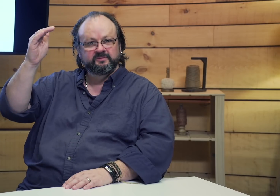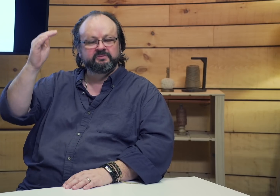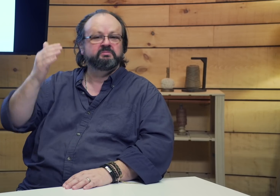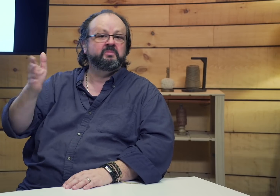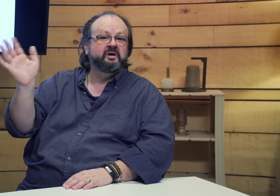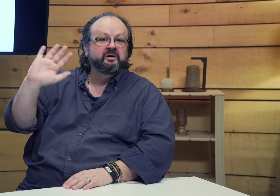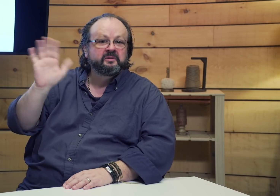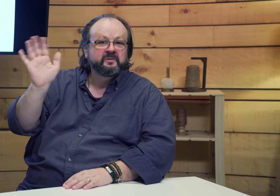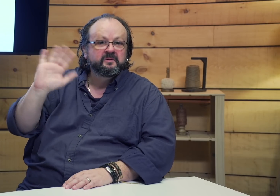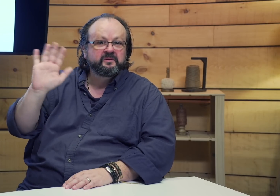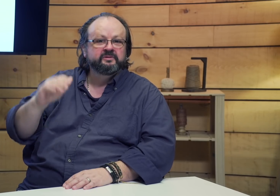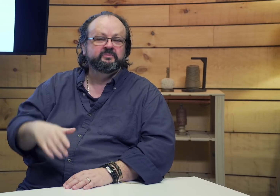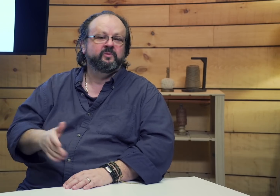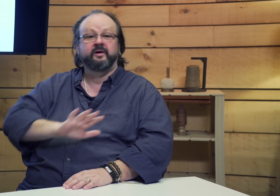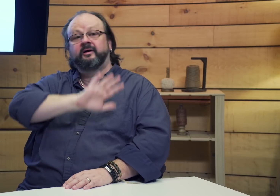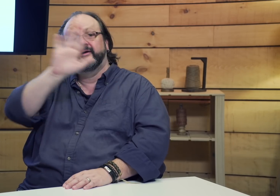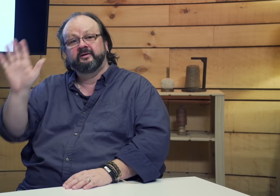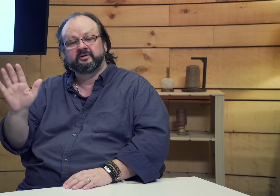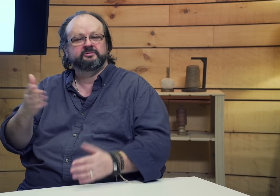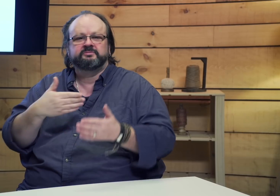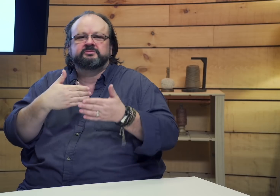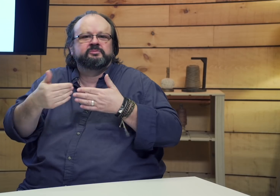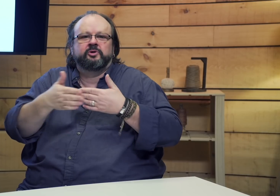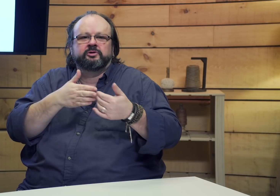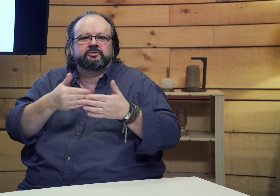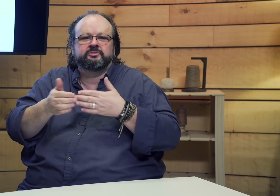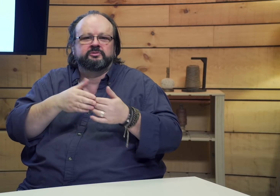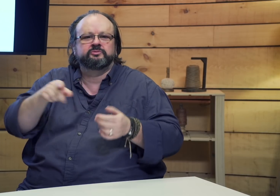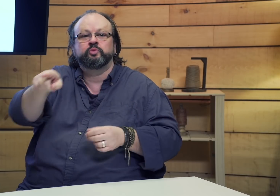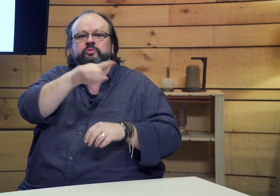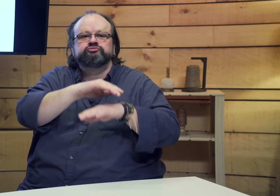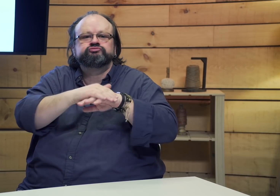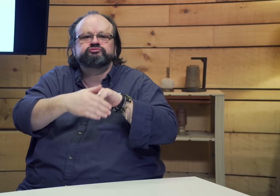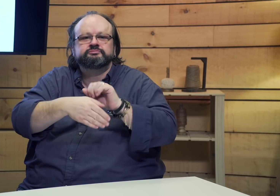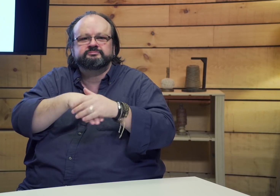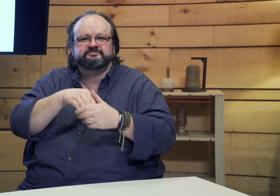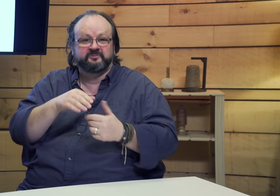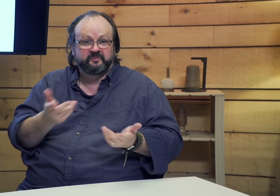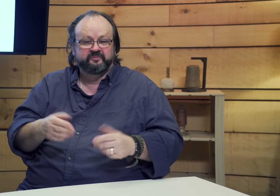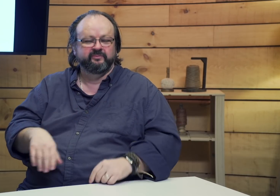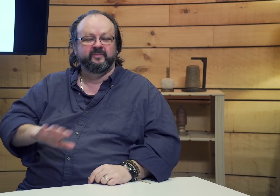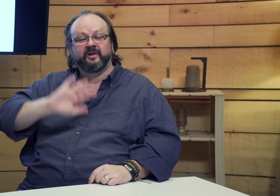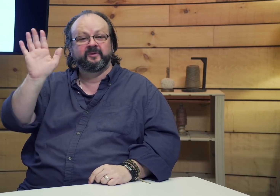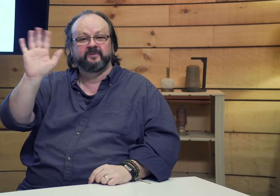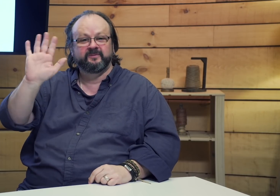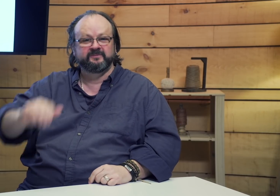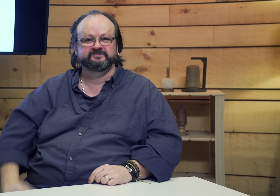Hello, or hello or hello, it doesn't matter, it depends on what you're comfortable with.